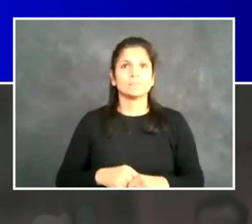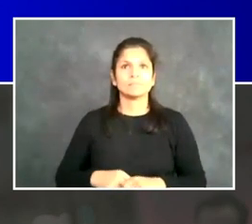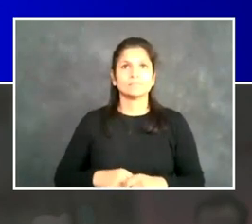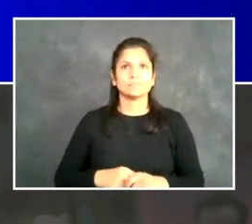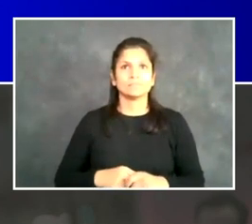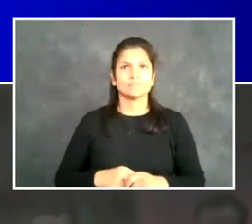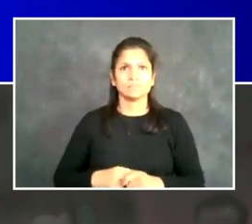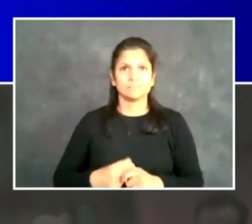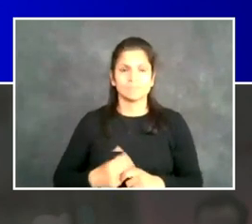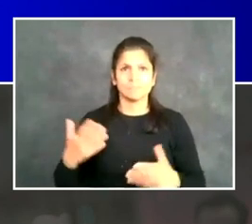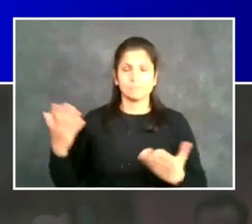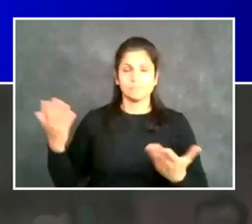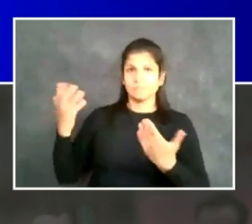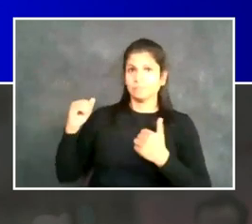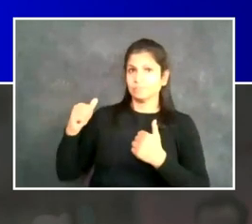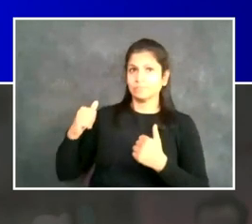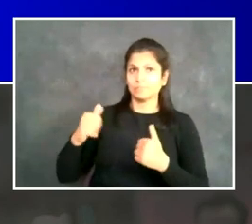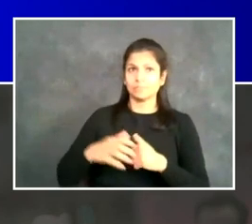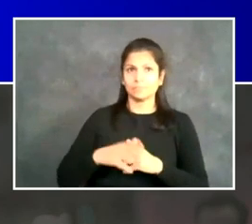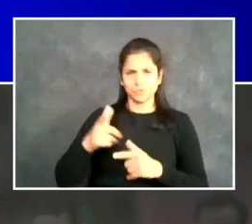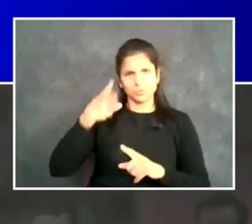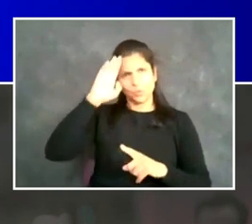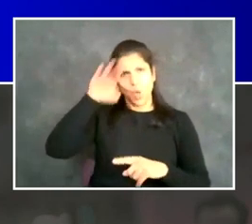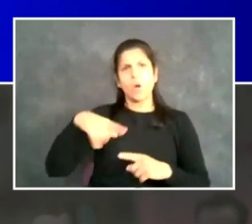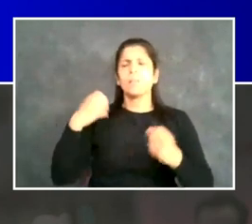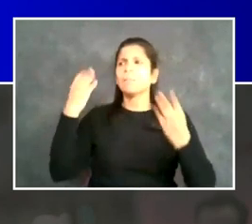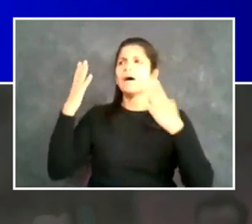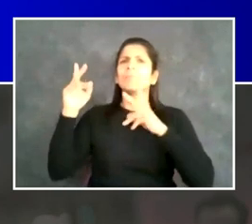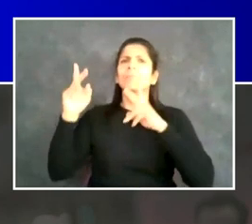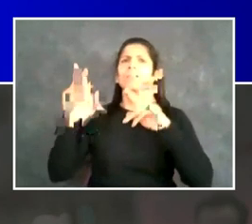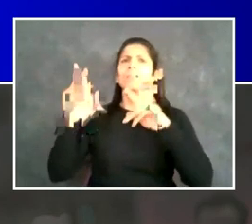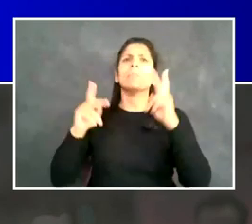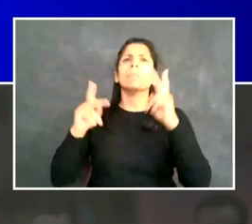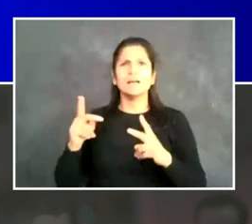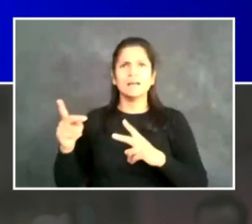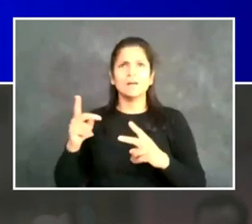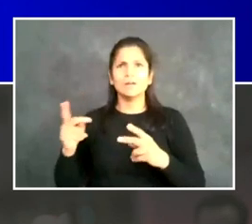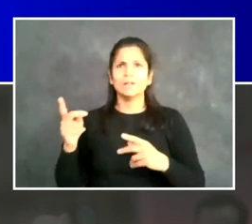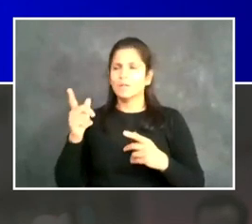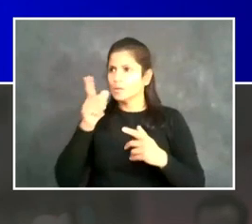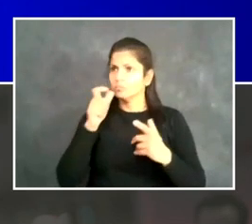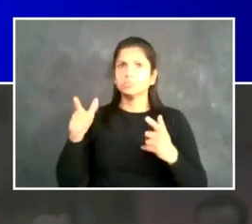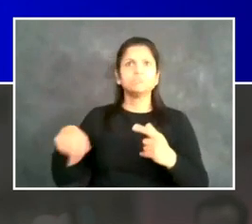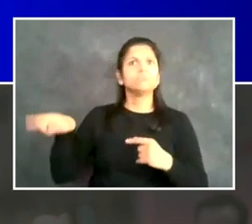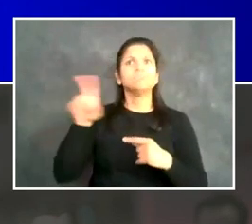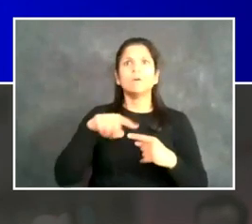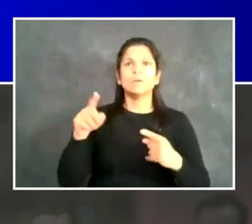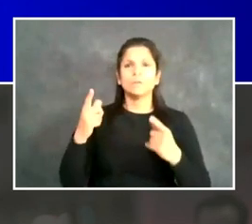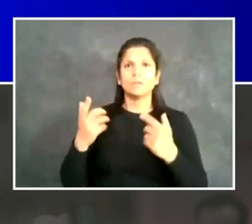BETTER. AND WE KNOW THERE ARE A LOT OF FOLKS IN THE WEEKS LEADING UP